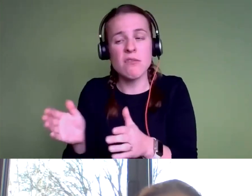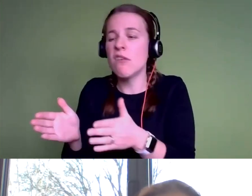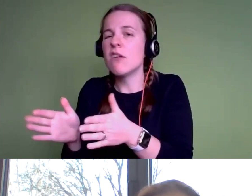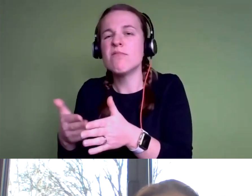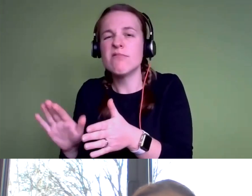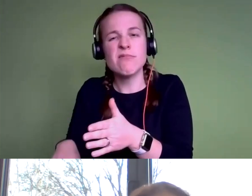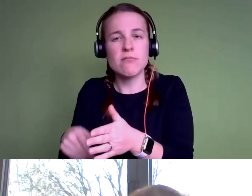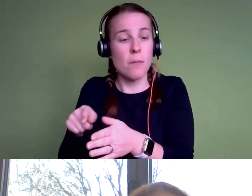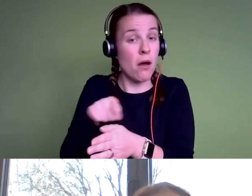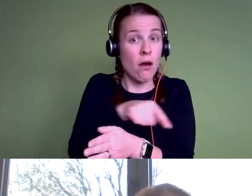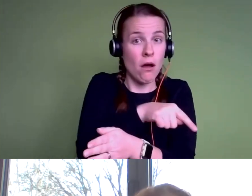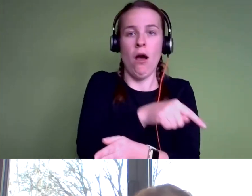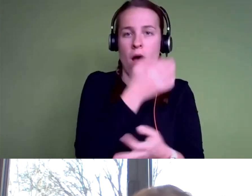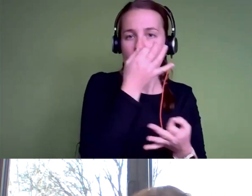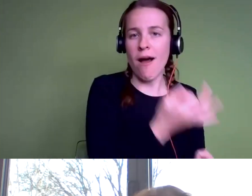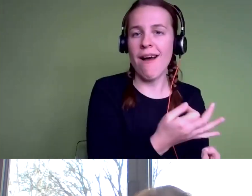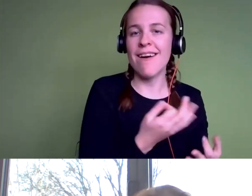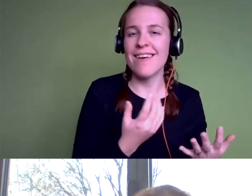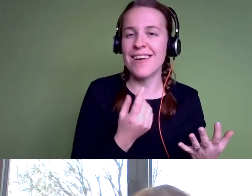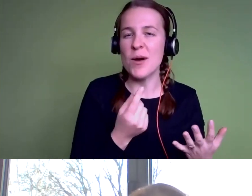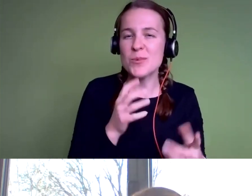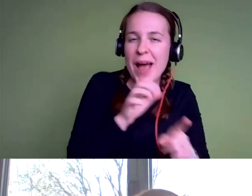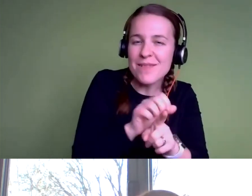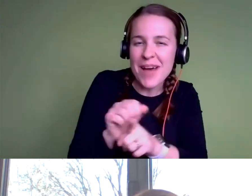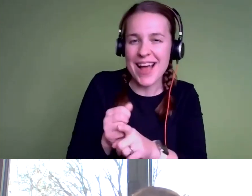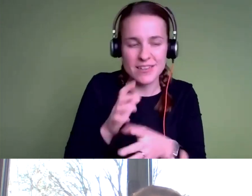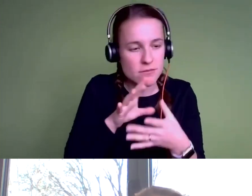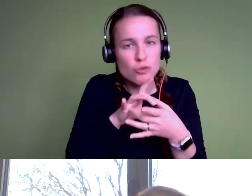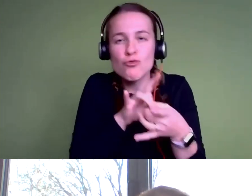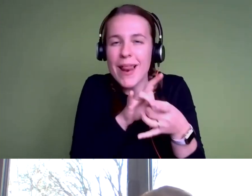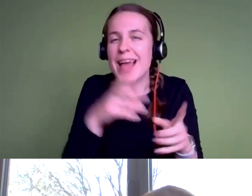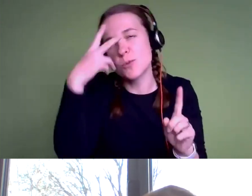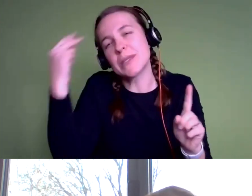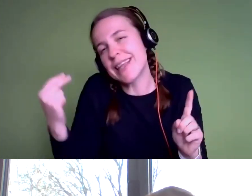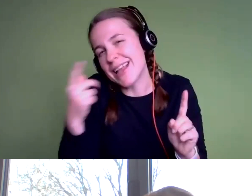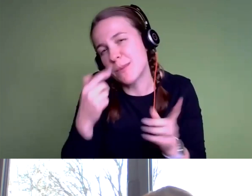might not be for them. But there is a whole spectrum of different activities, and things